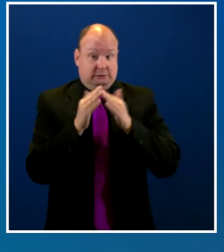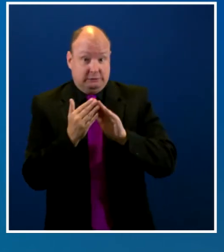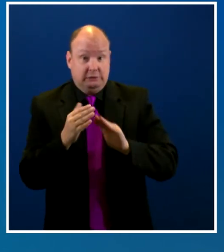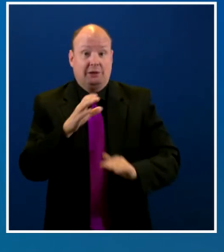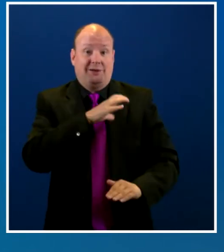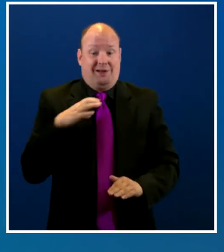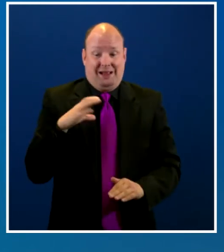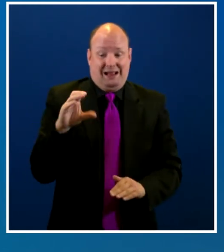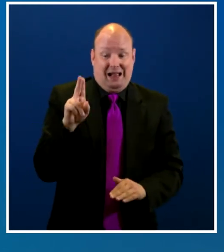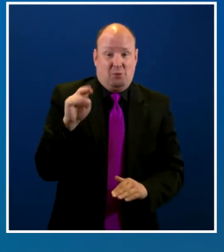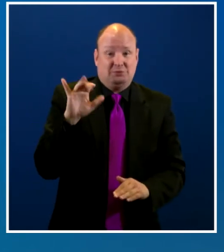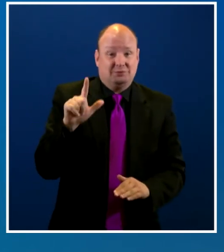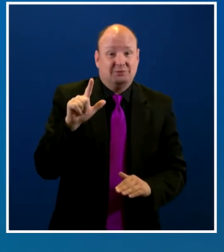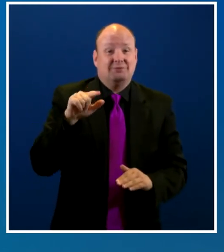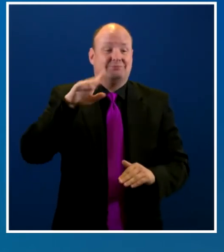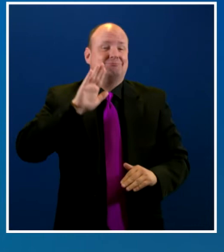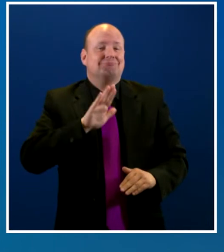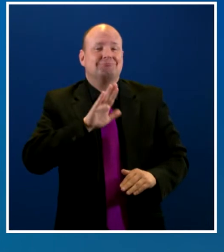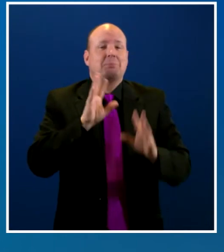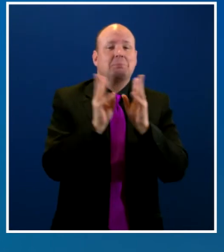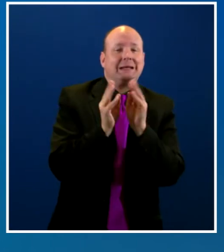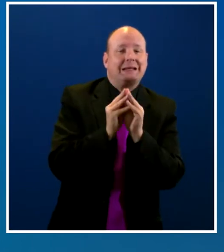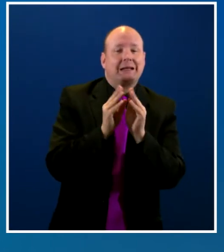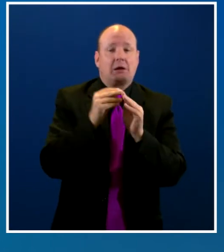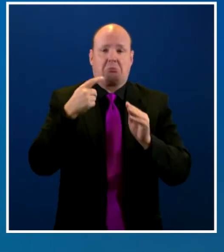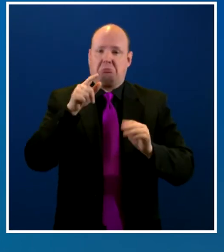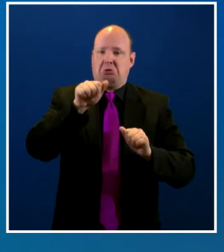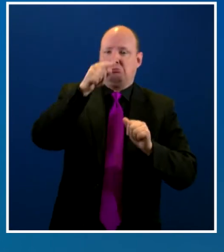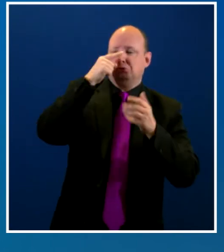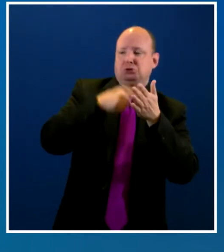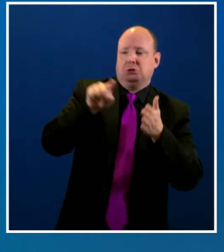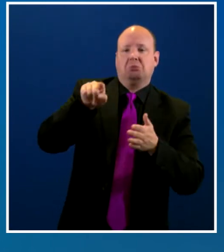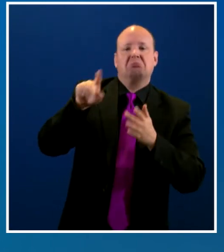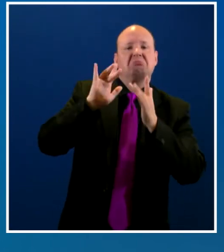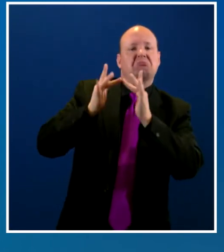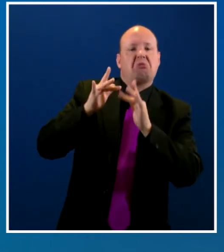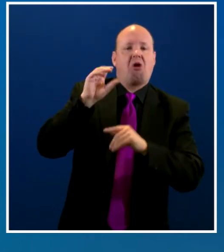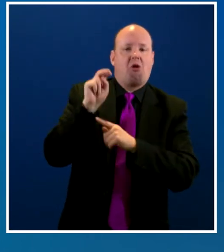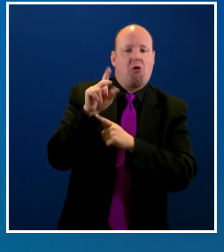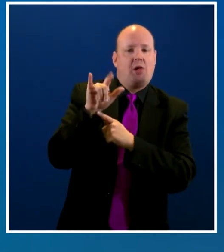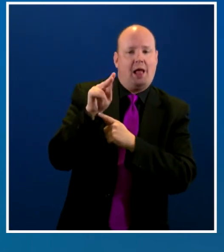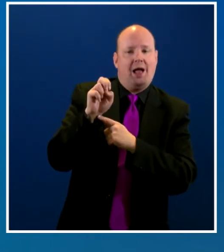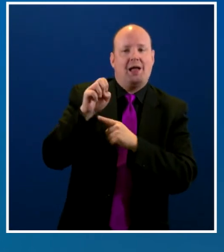through our GoTo Meeting system, are live streamed and open to